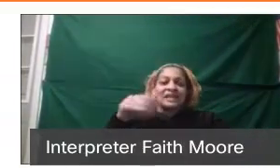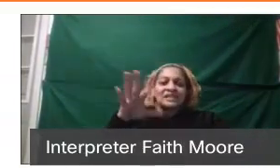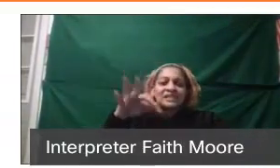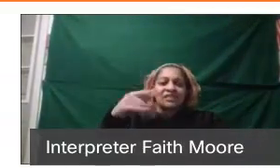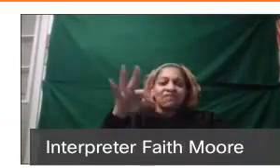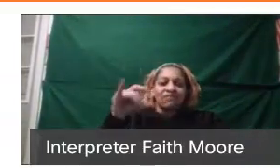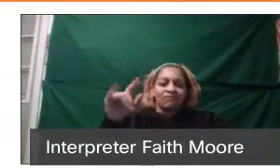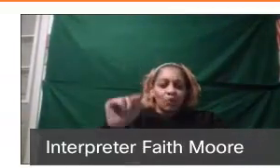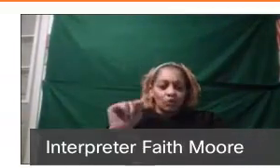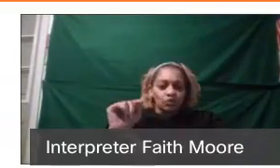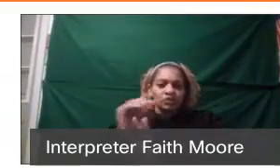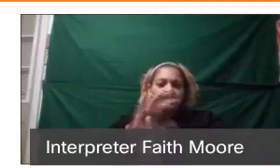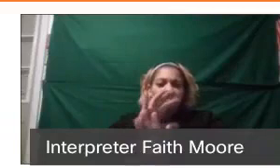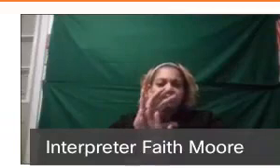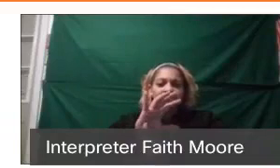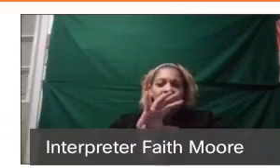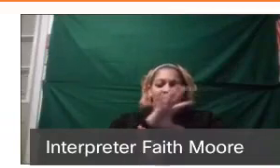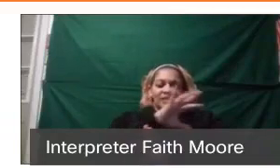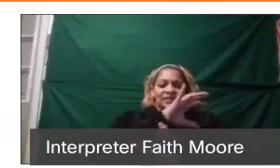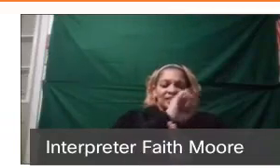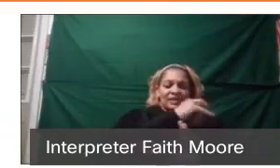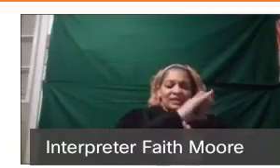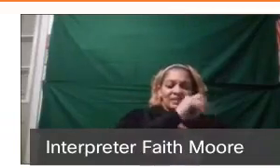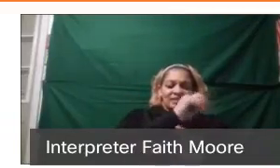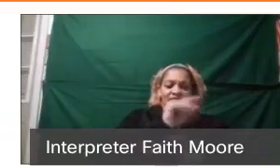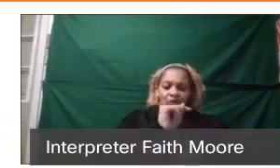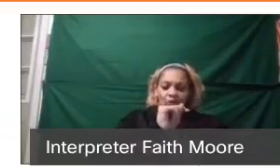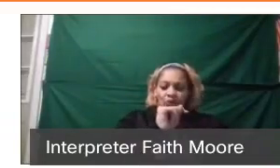In any asphalt asphalt sections.